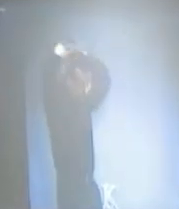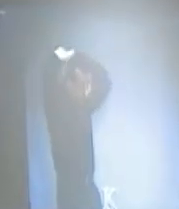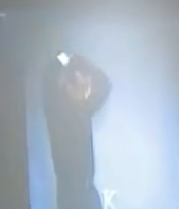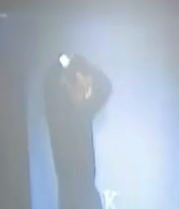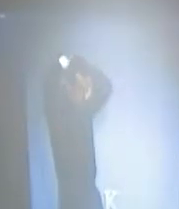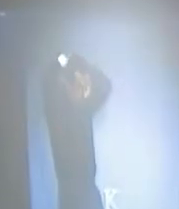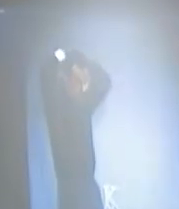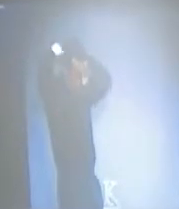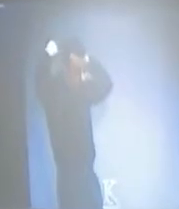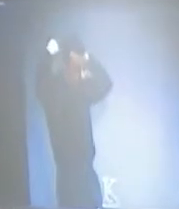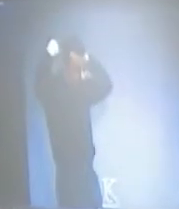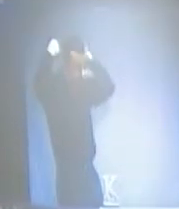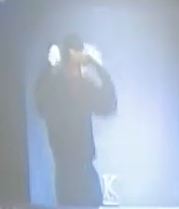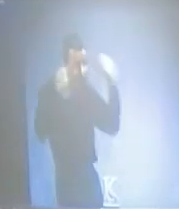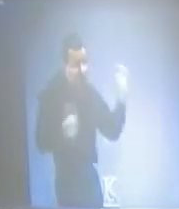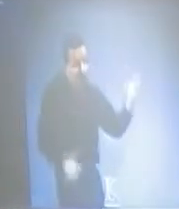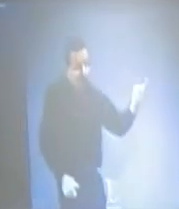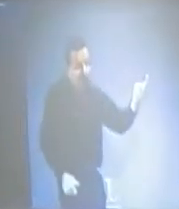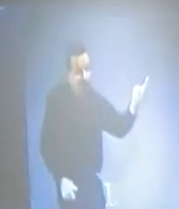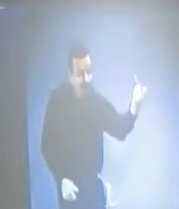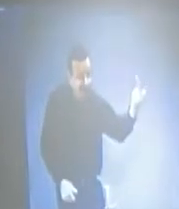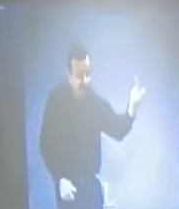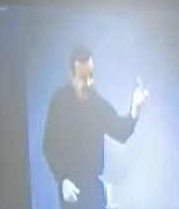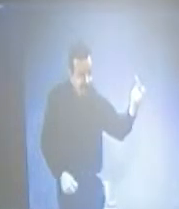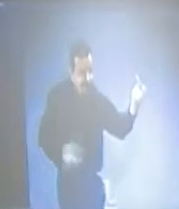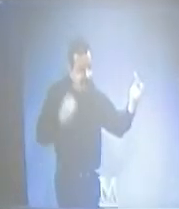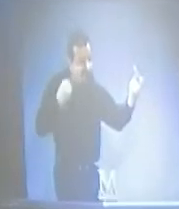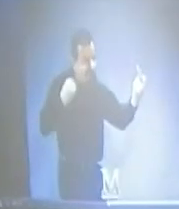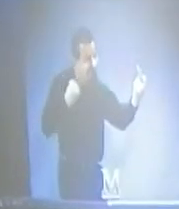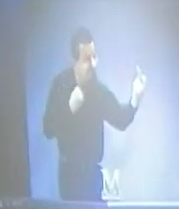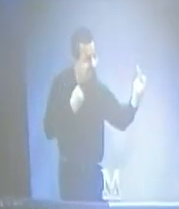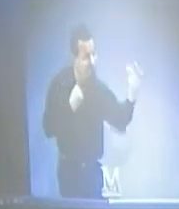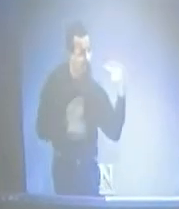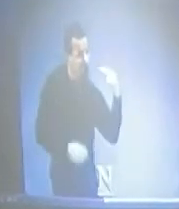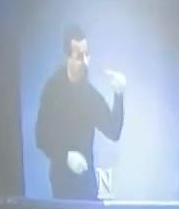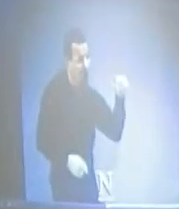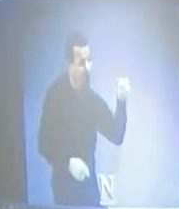What's great about these is that they're very easy to follow even for the signing impaired.